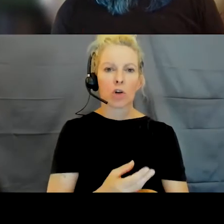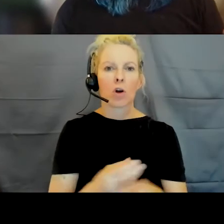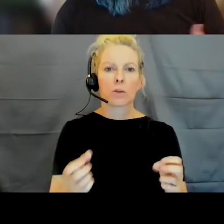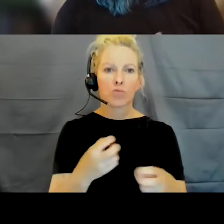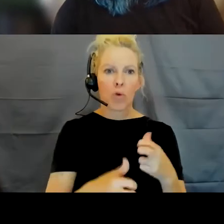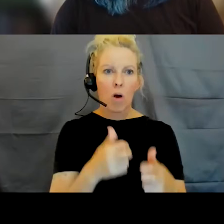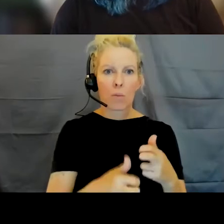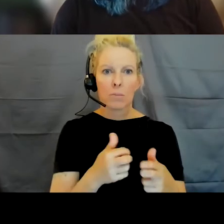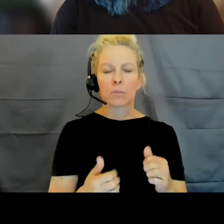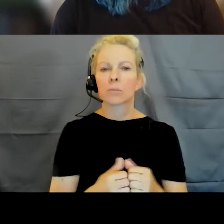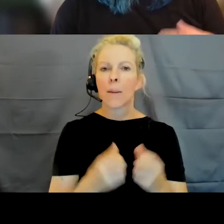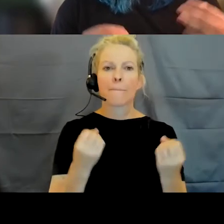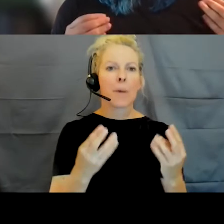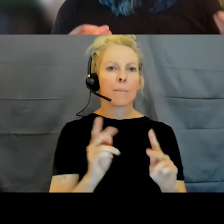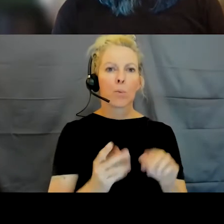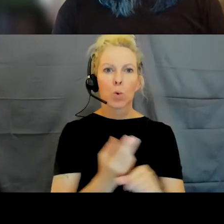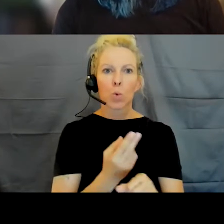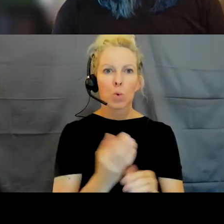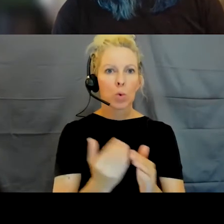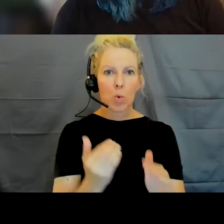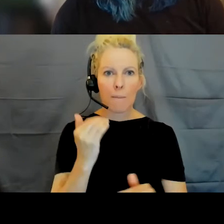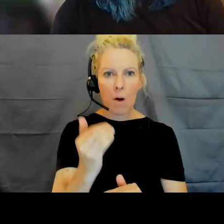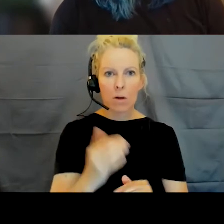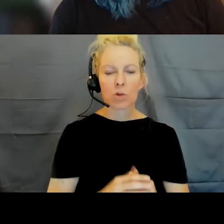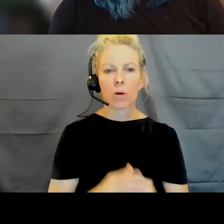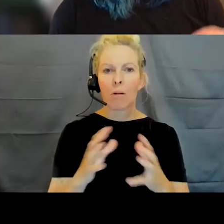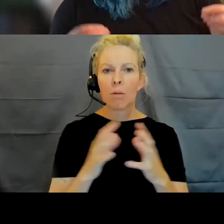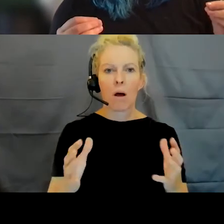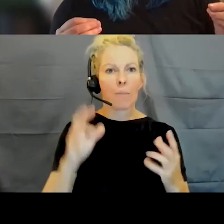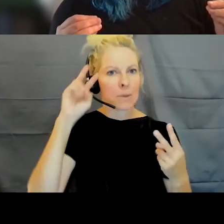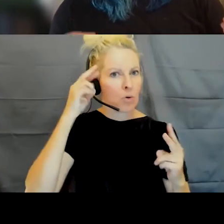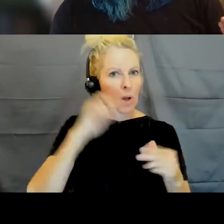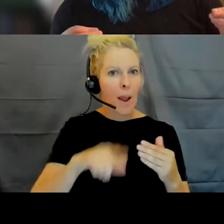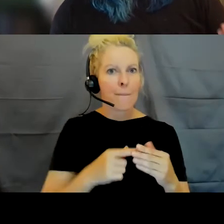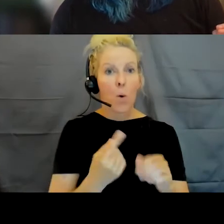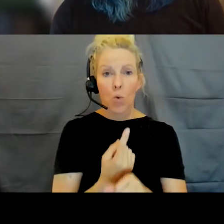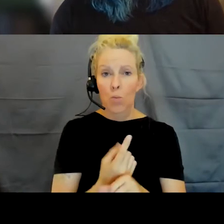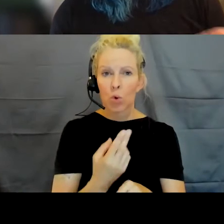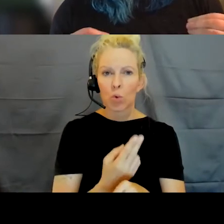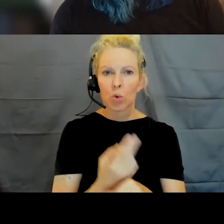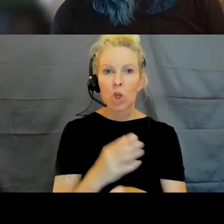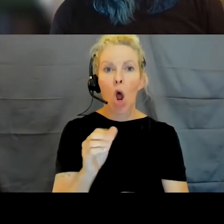overused often. A lot of misconception about it. Aria-label and aria-labelledby are extremely